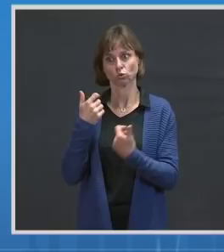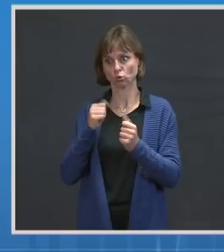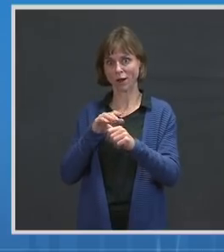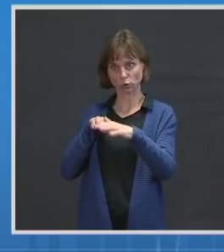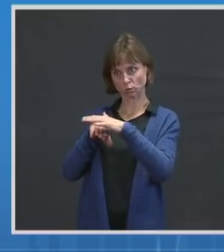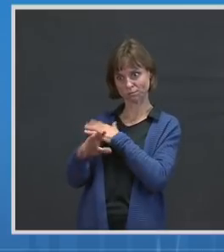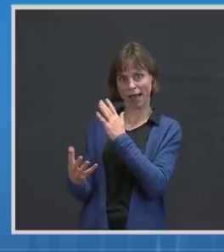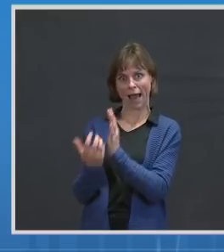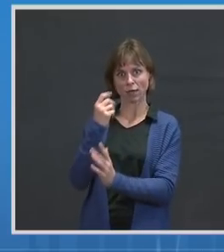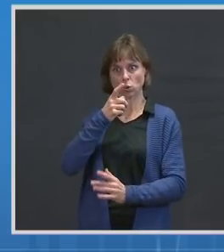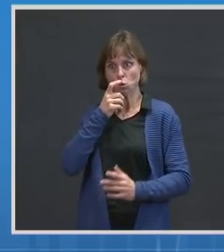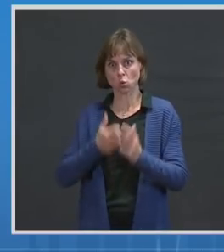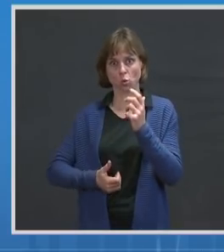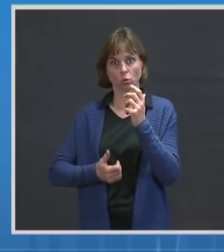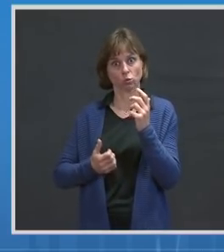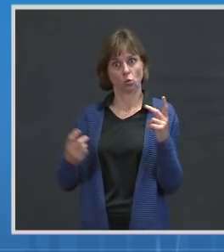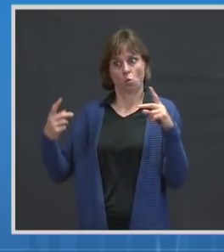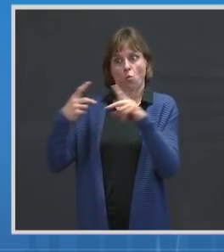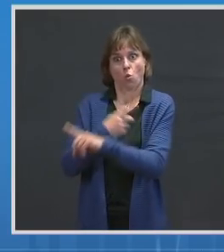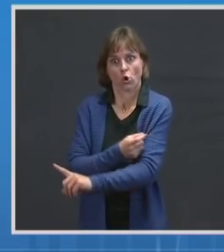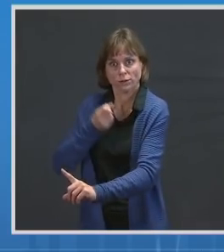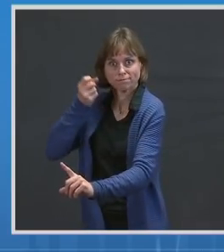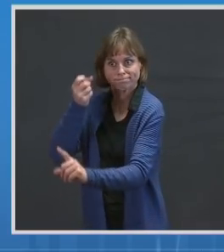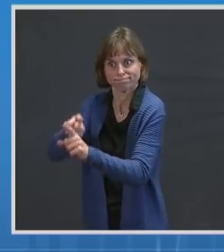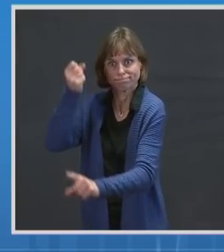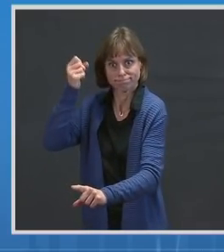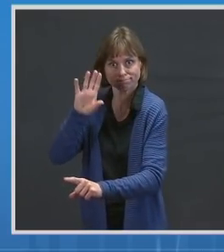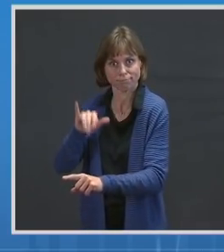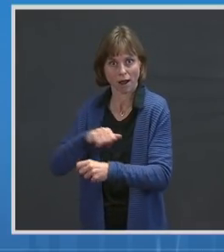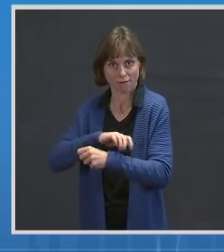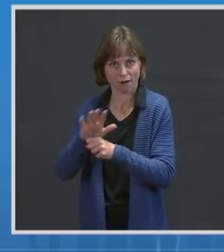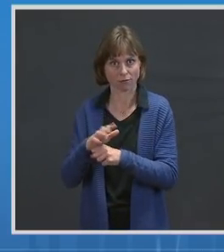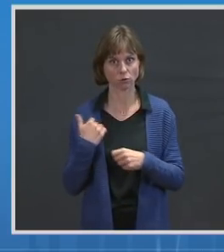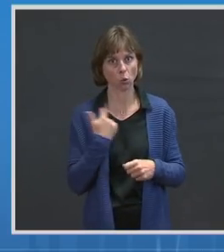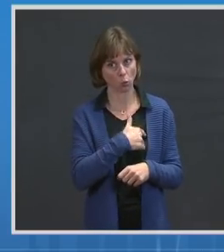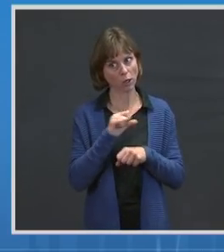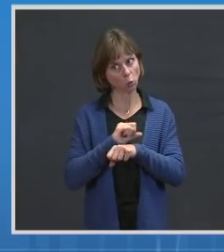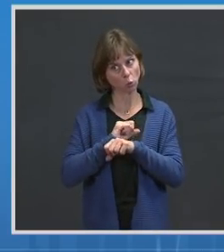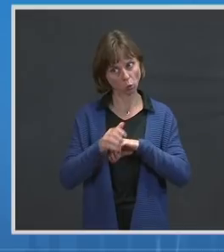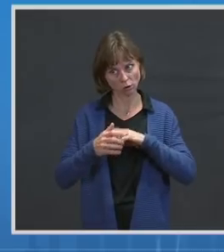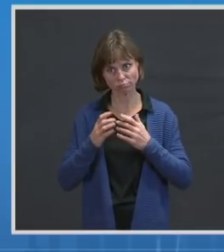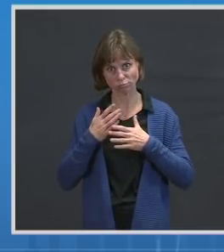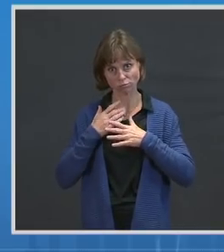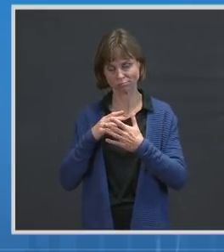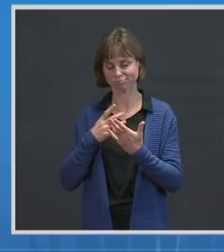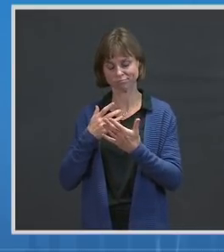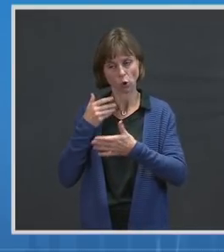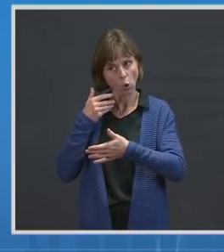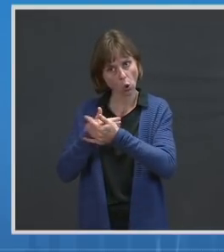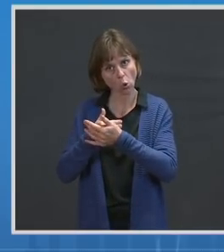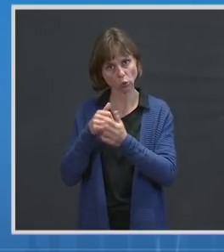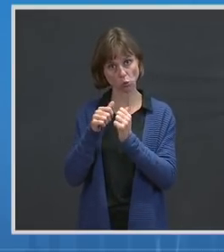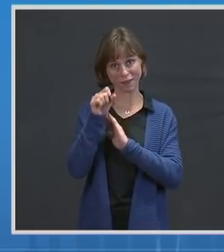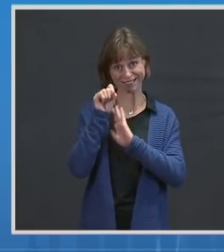And we're working directly with state and local leadership on these programs. So second, I want to spend a little time today